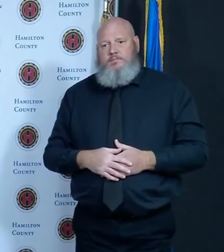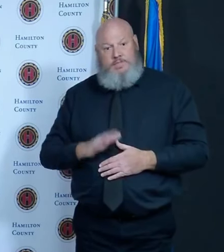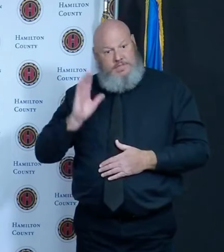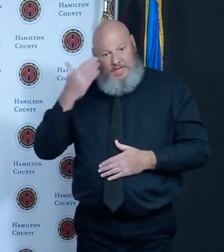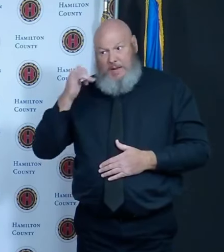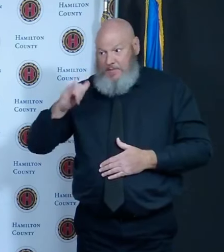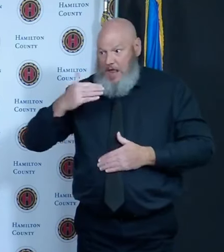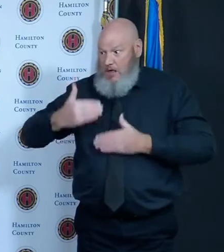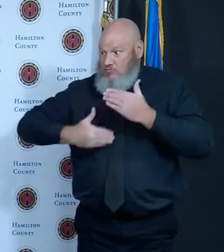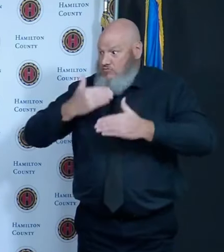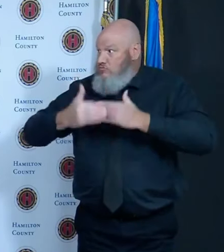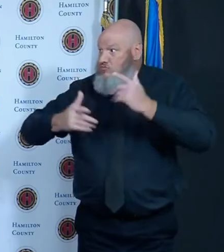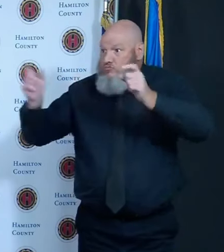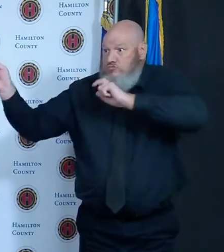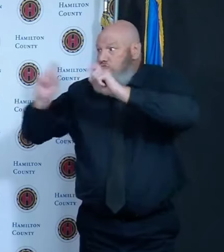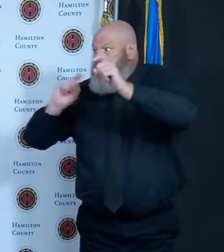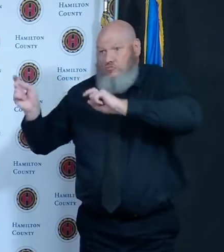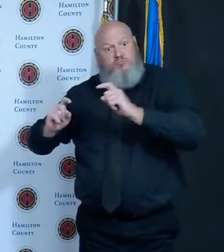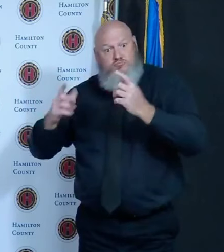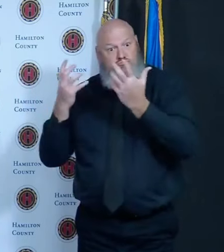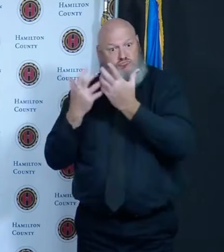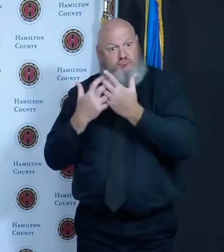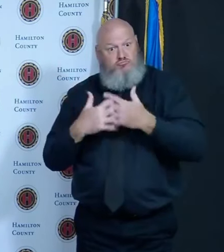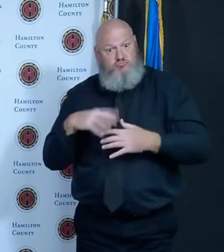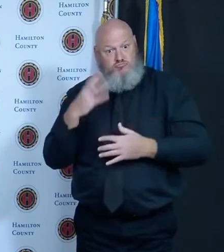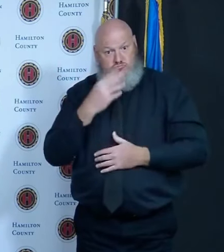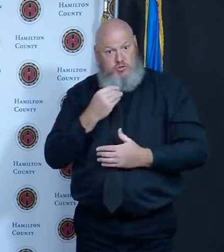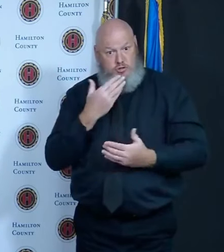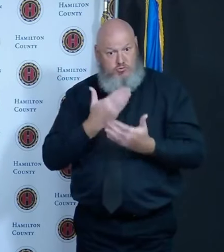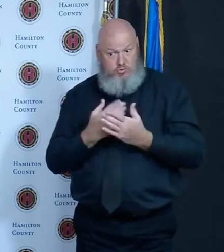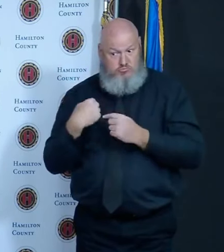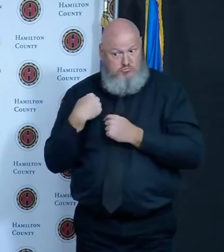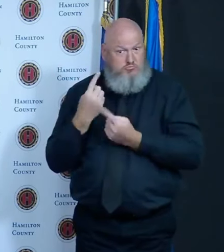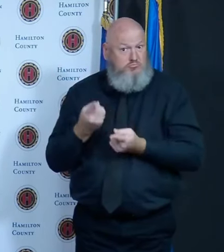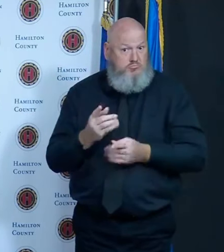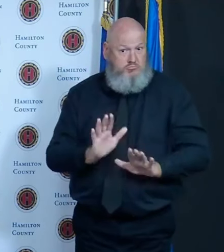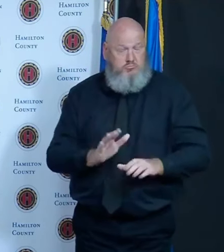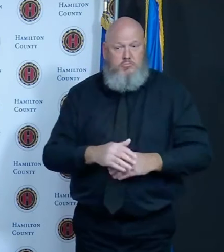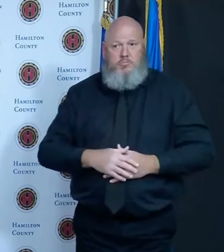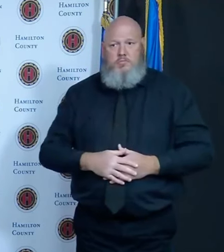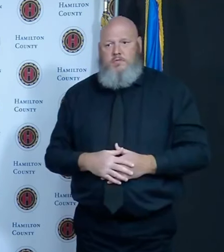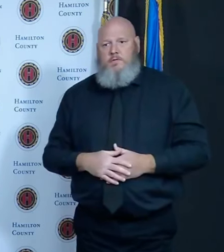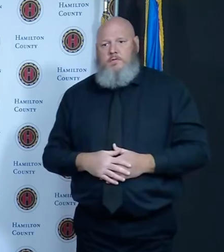plans for the private sector we've heard a lot about small businesses some of the